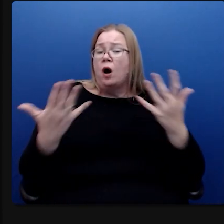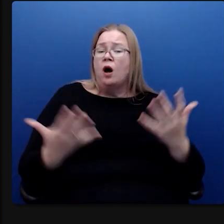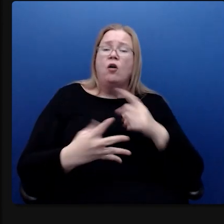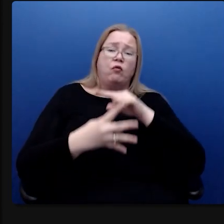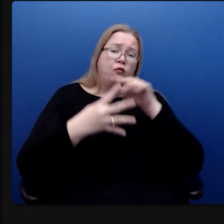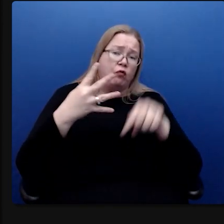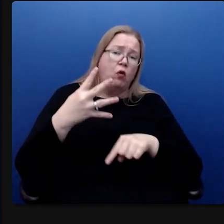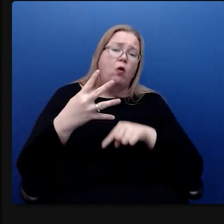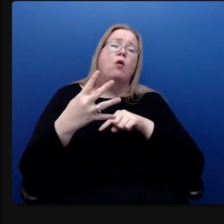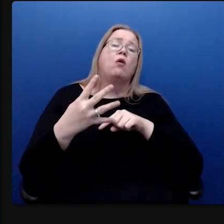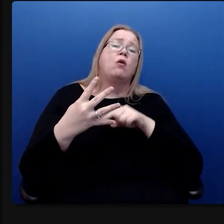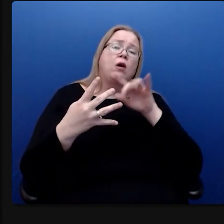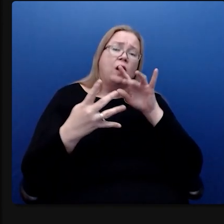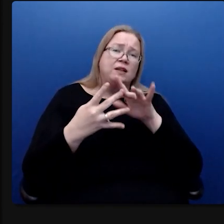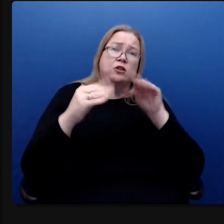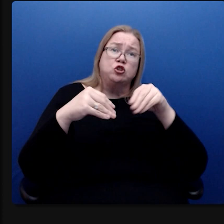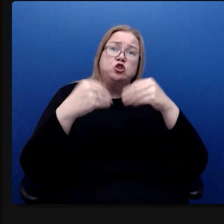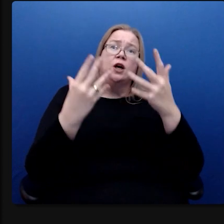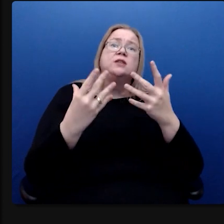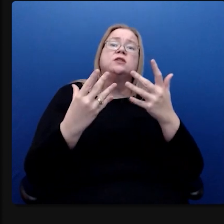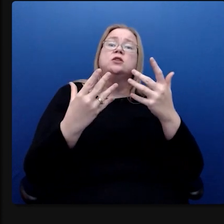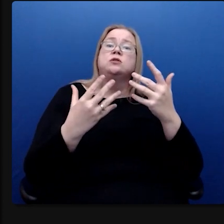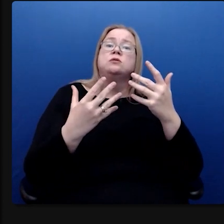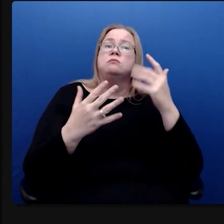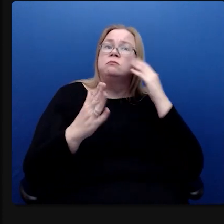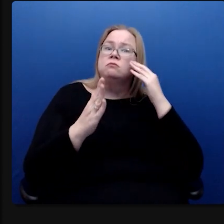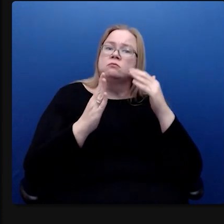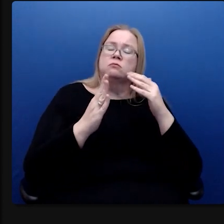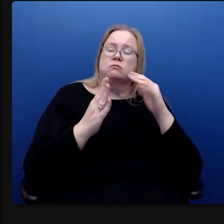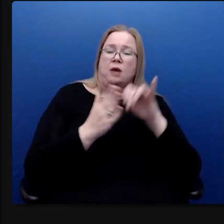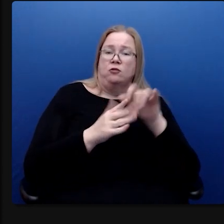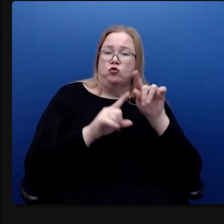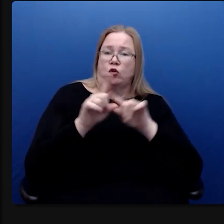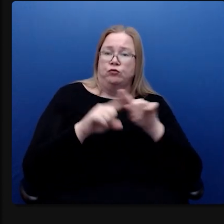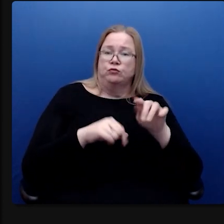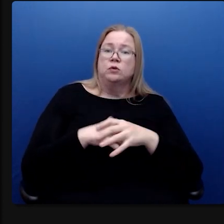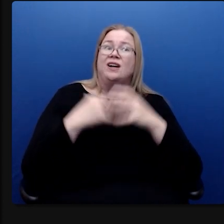What's new here are four context of where suggestions denoted by the star.